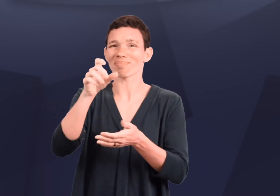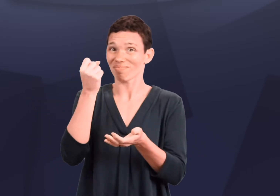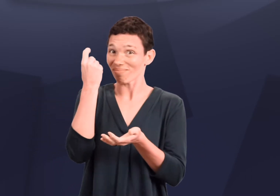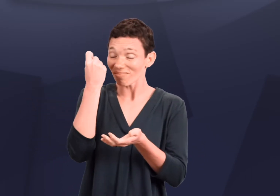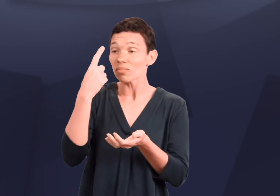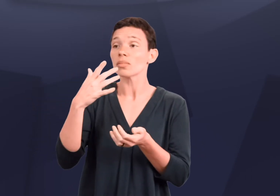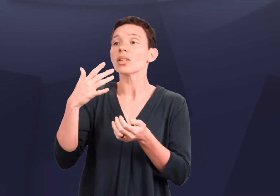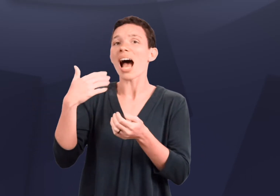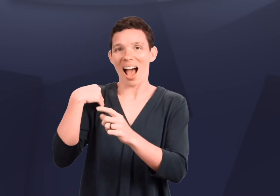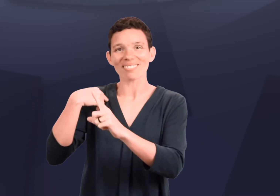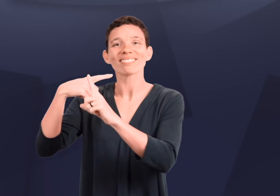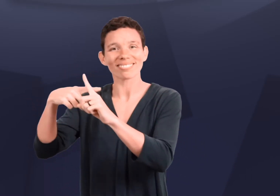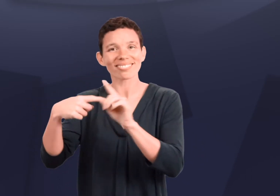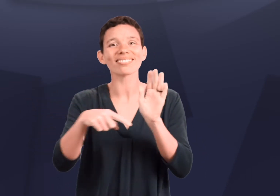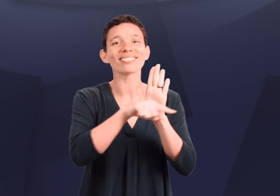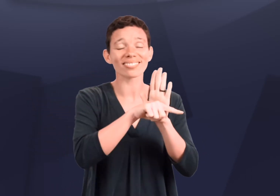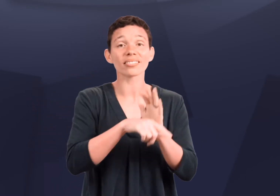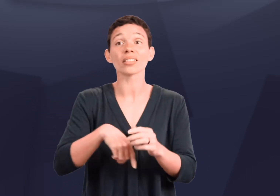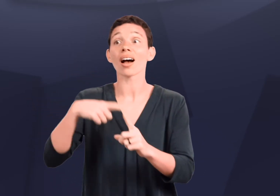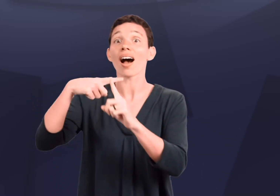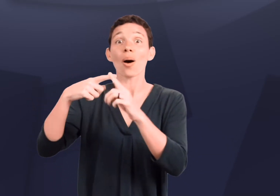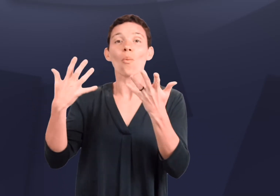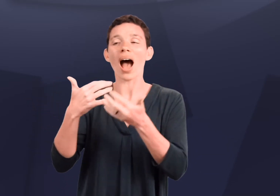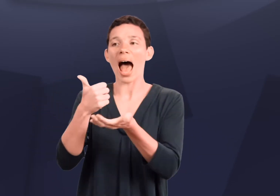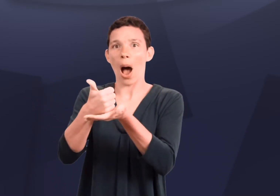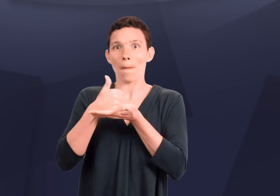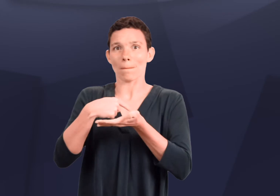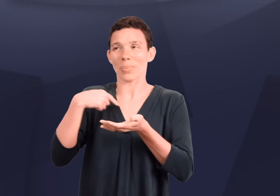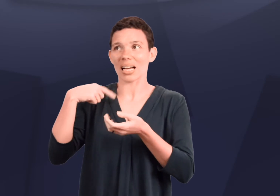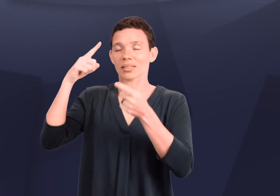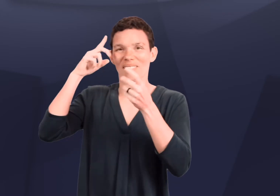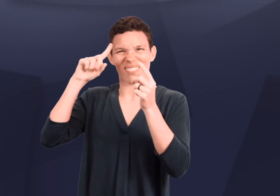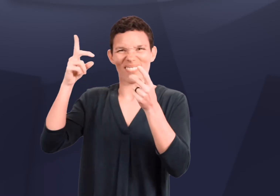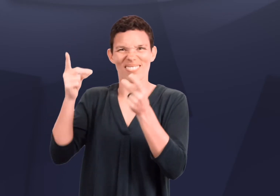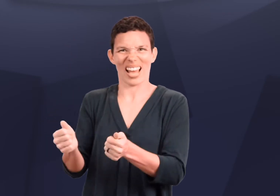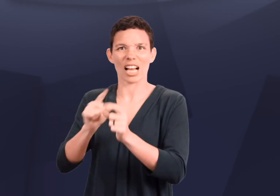These are common stereotypes. There exist both positive and negative stereotypes.